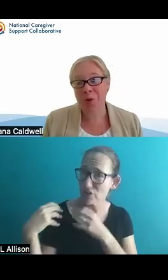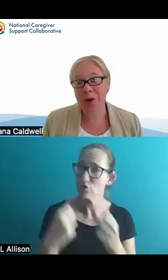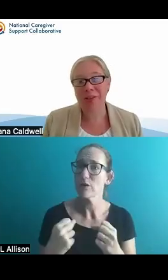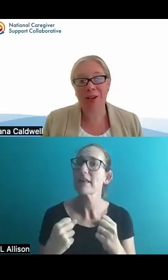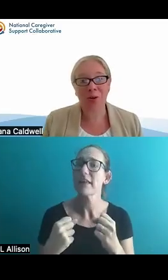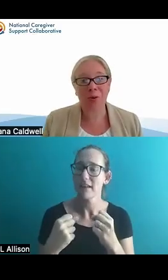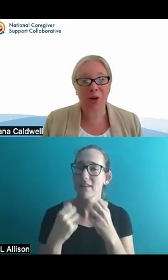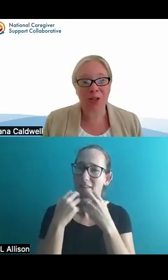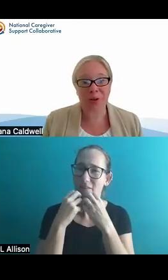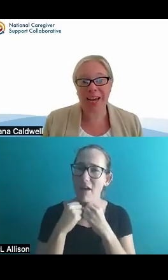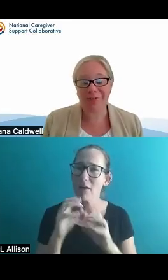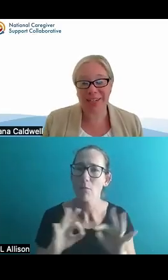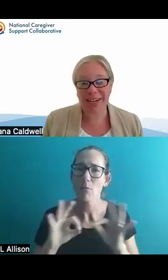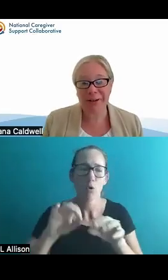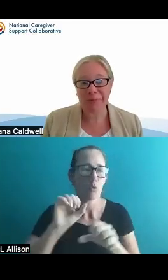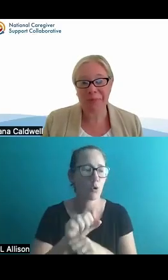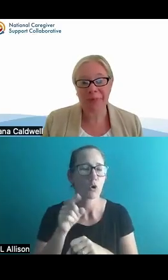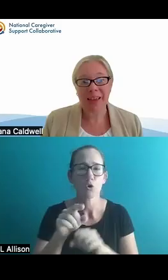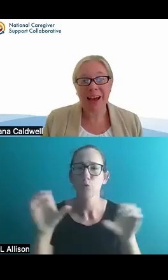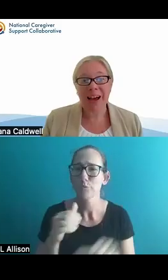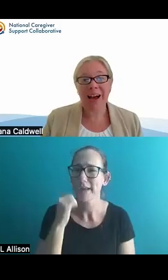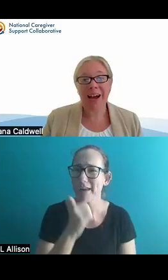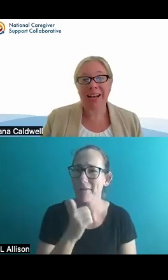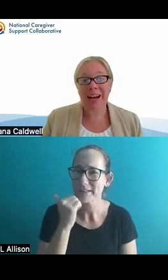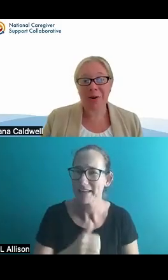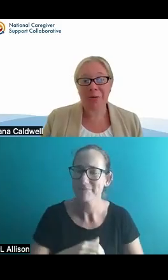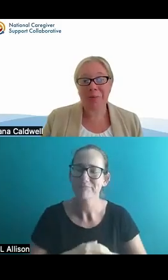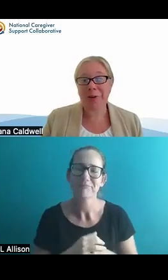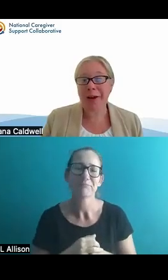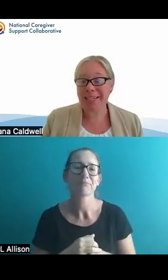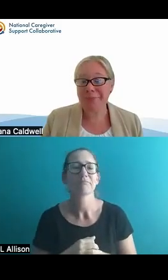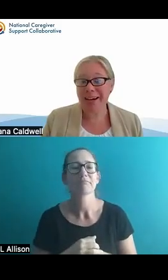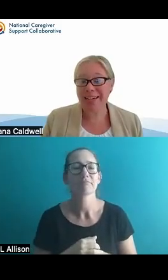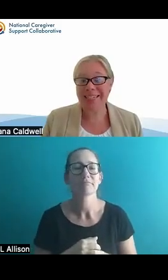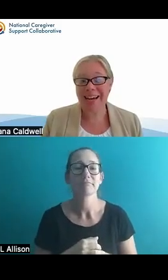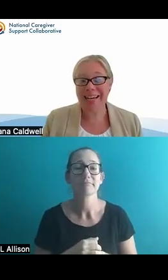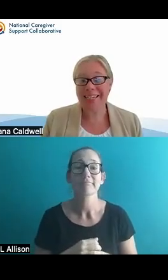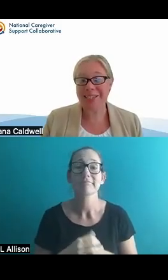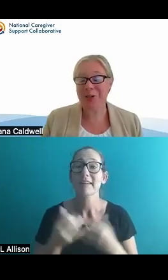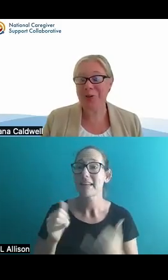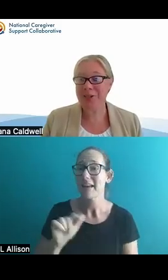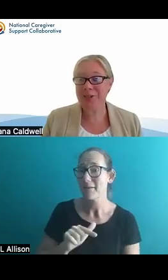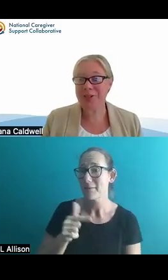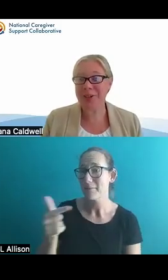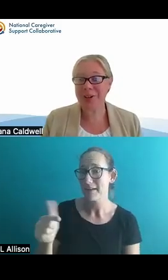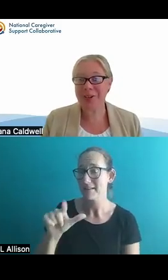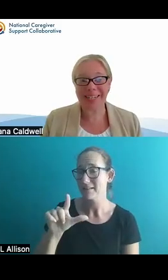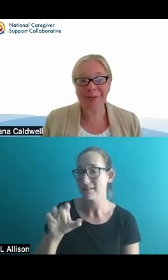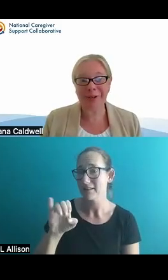work that you are doing every day. I now am going to pass it back to Leia to introduce our grantee